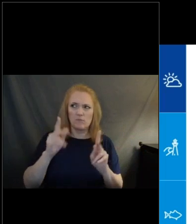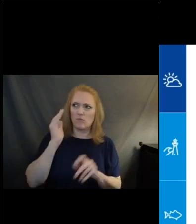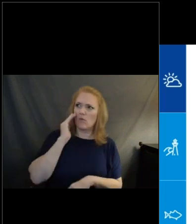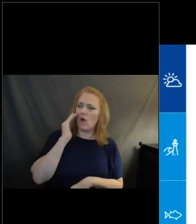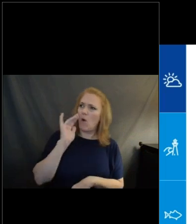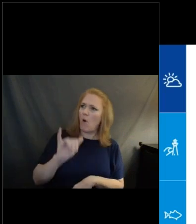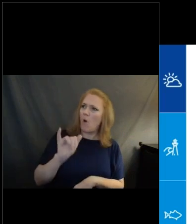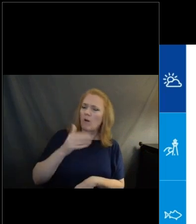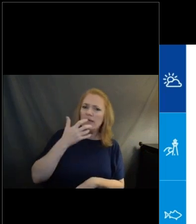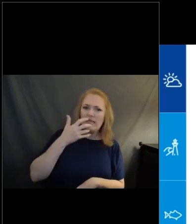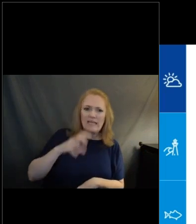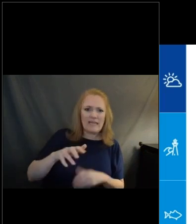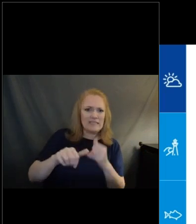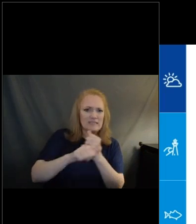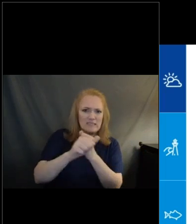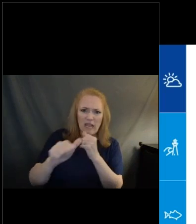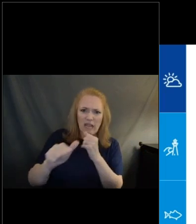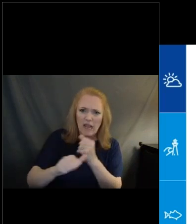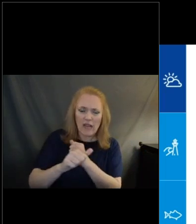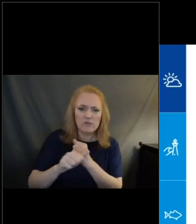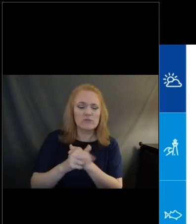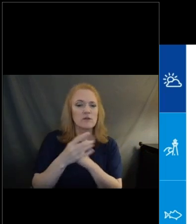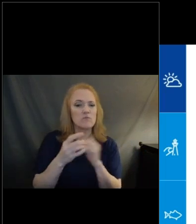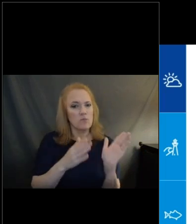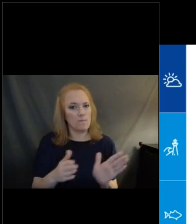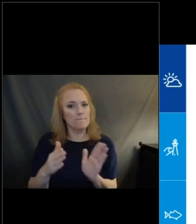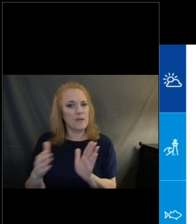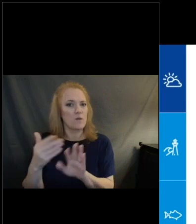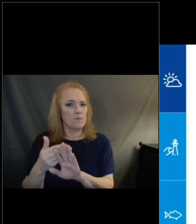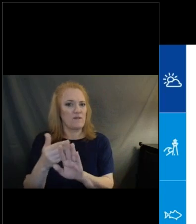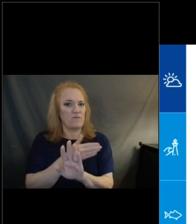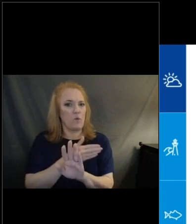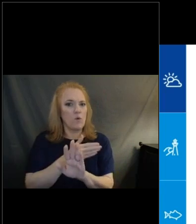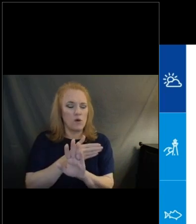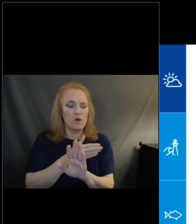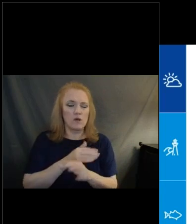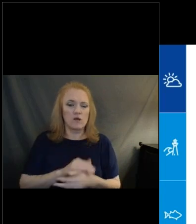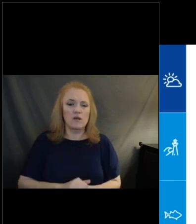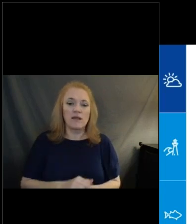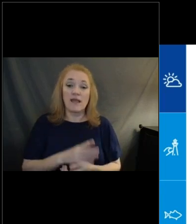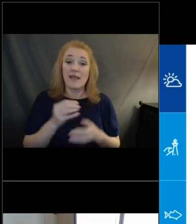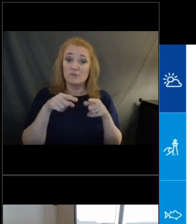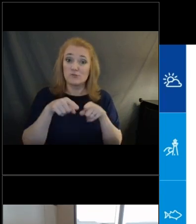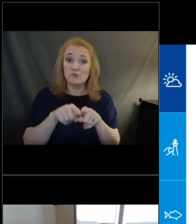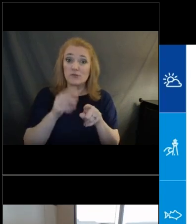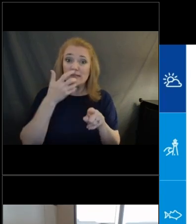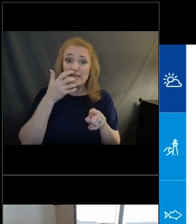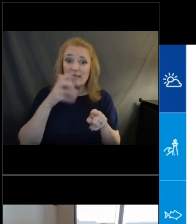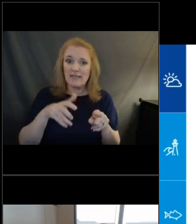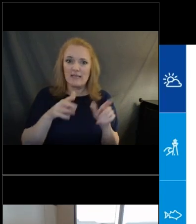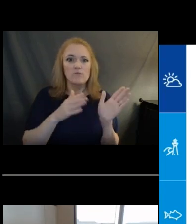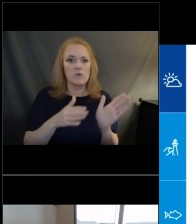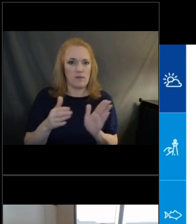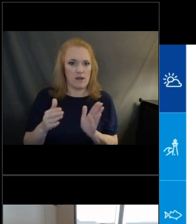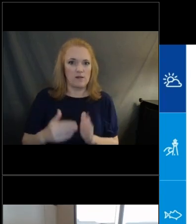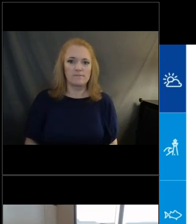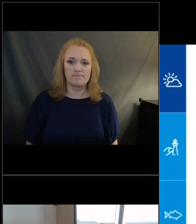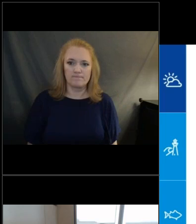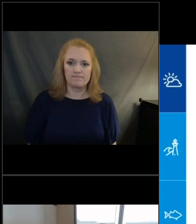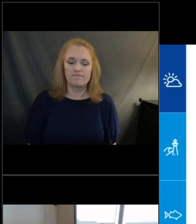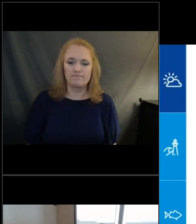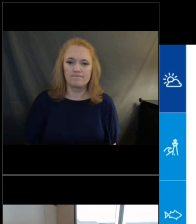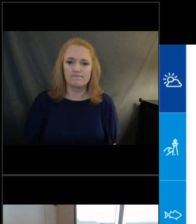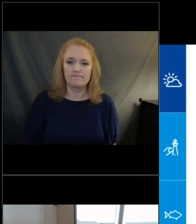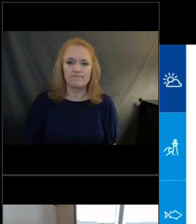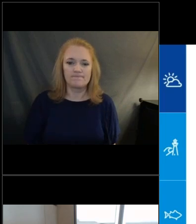as dangerous as it is, and prepare in advance of these events and also during these events.